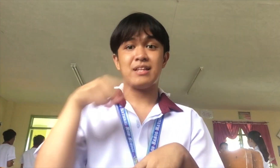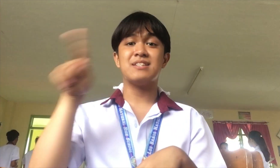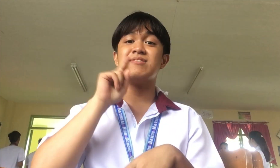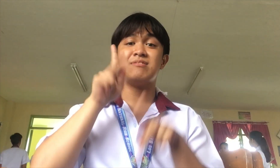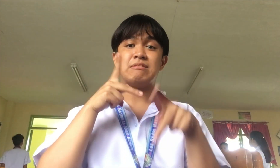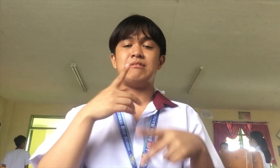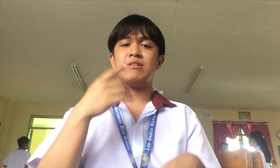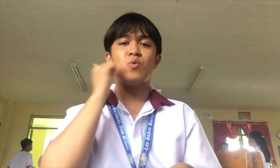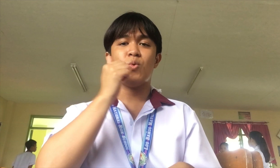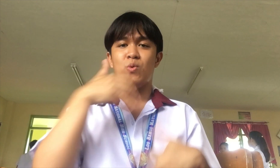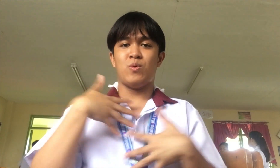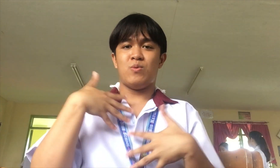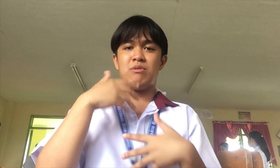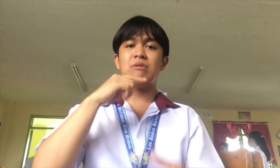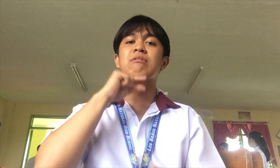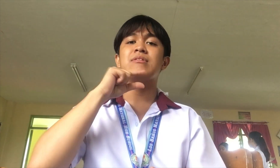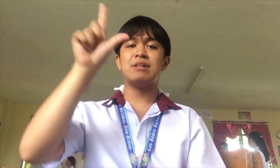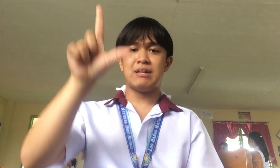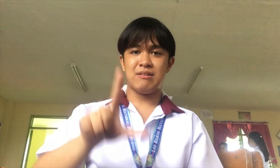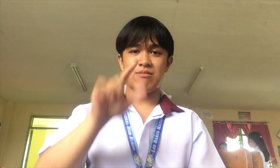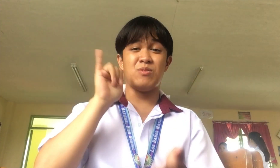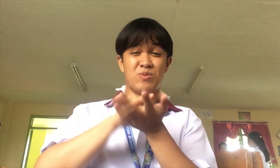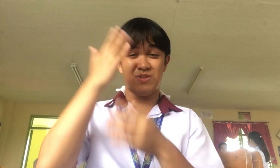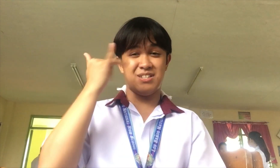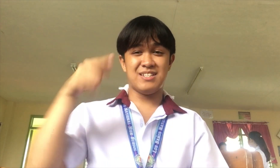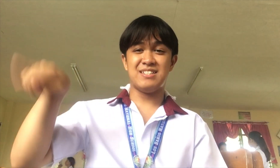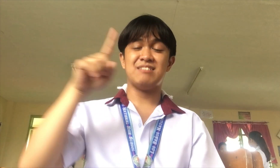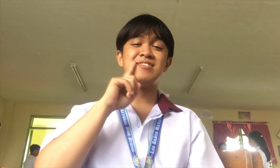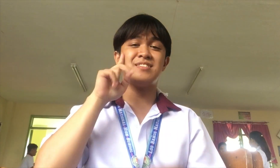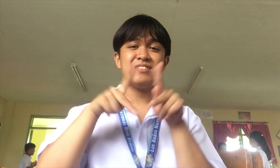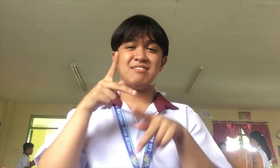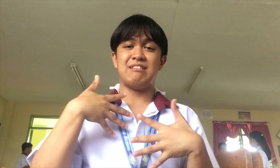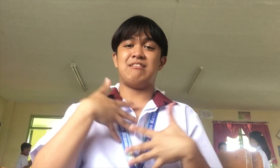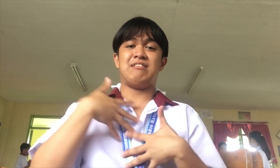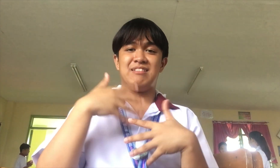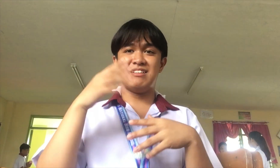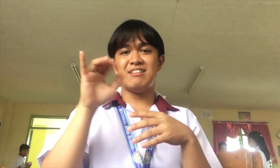because you obviously know that they're scared of having low grades